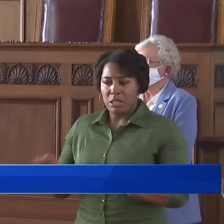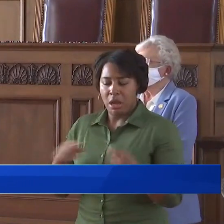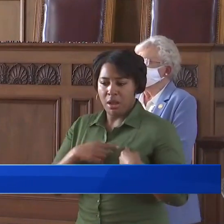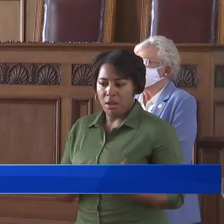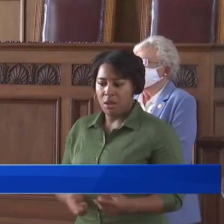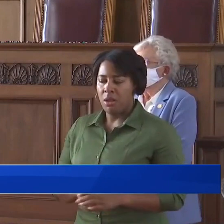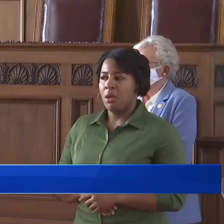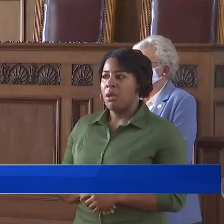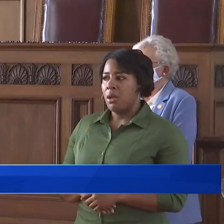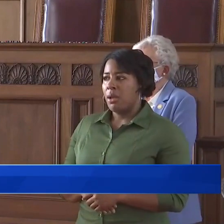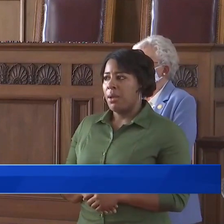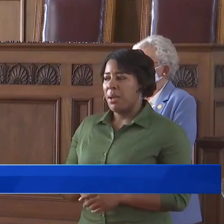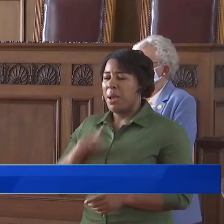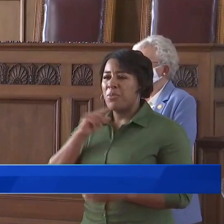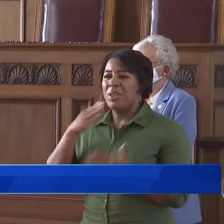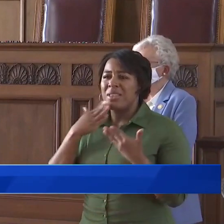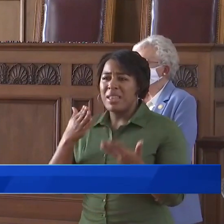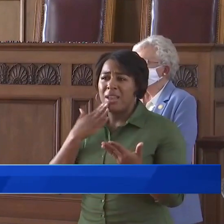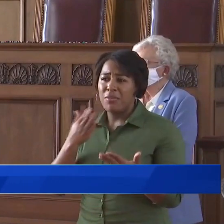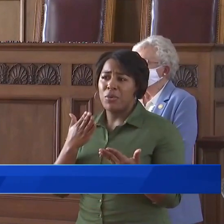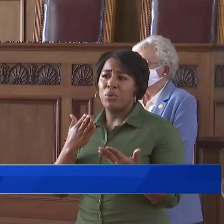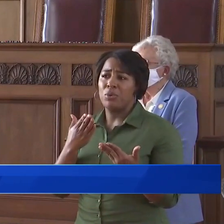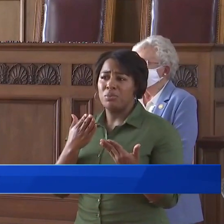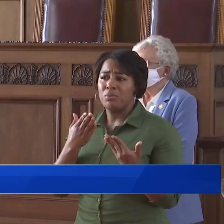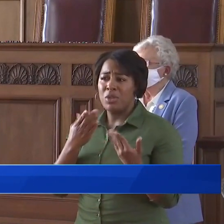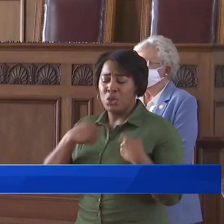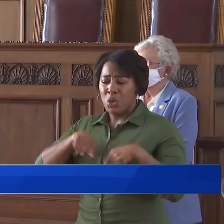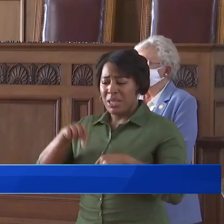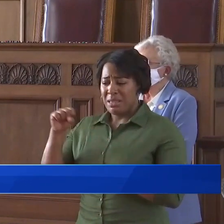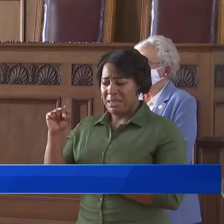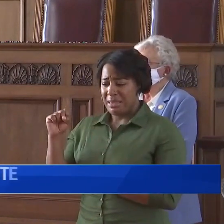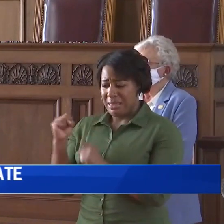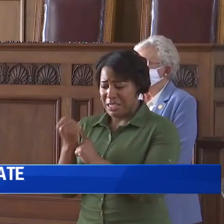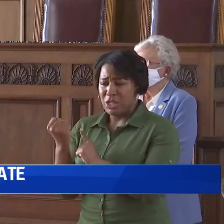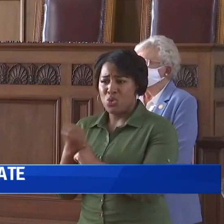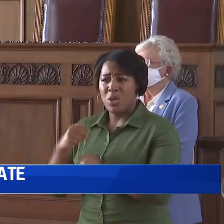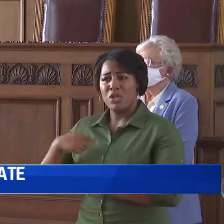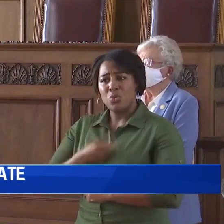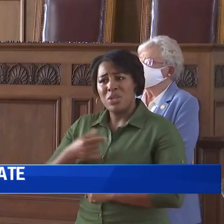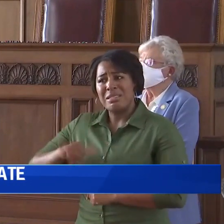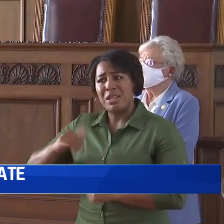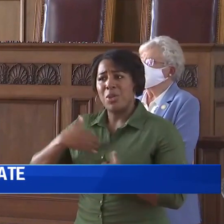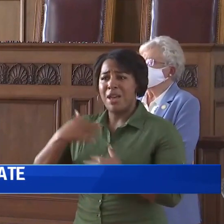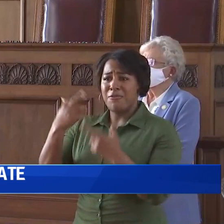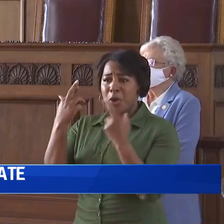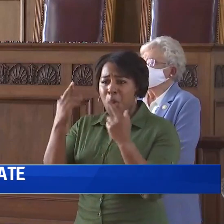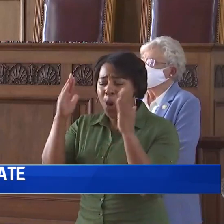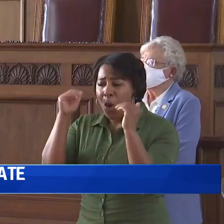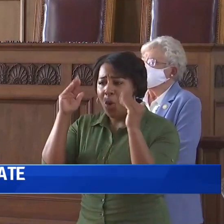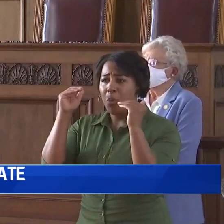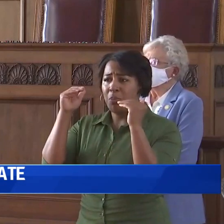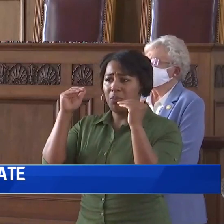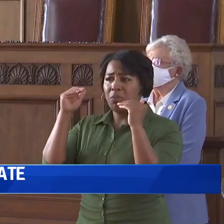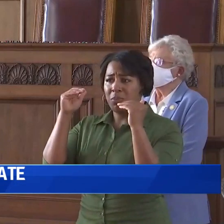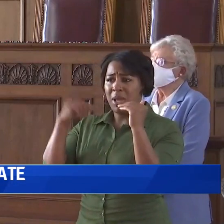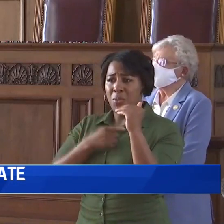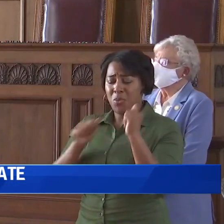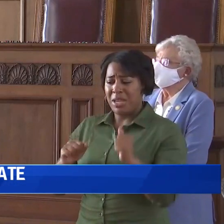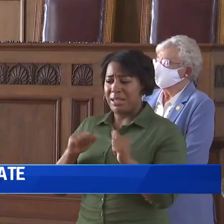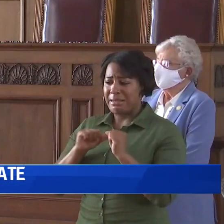IVEY'S AMENDED SAFER AT HOME ORDER THAT SHE ISSUED ON MAY 22 HAS BEEN EXTENDED TO JULY 31ST. THERE HAVE BEEN NO MAJOR CHANGES TO THIS ORDER. THIS MEANS THAT ENTERTAINMENT VENUES WILL BE OPEN WITH SOCIAL DISTANCING GUIDLINES.